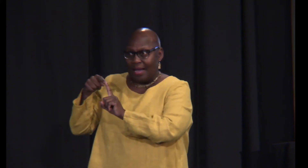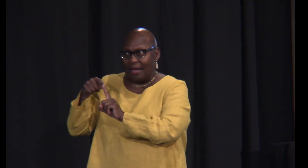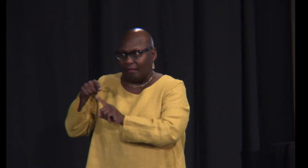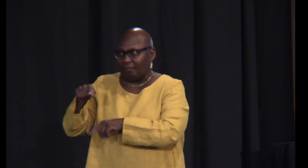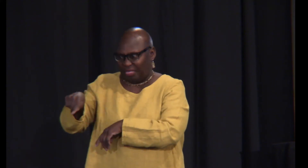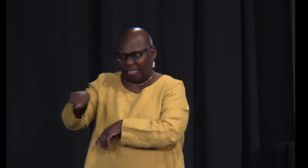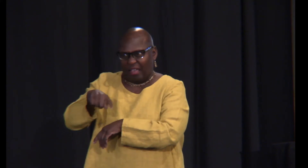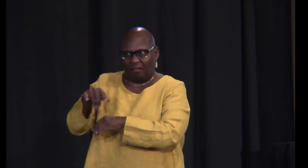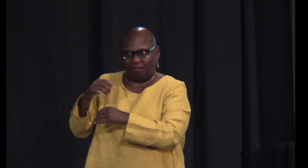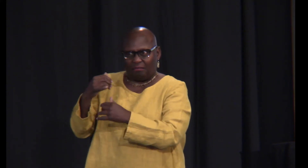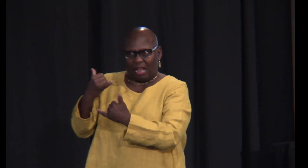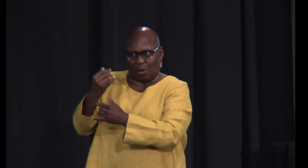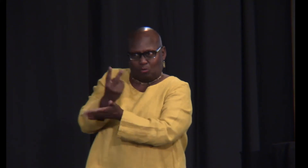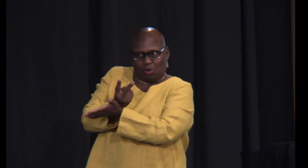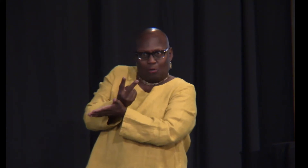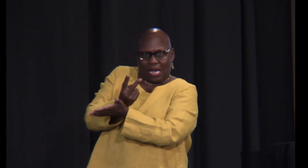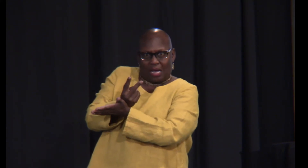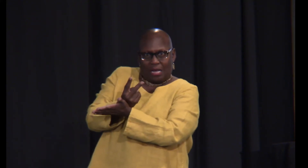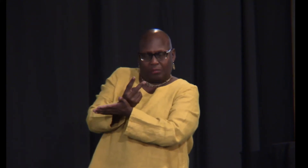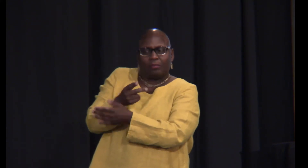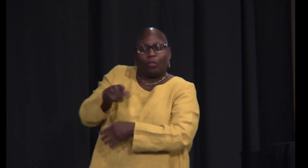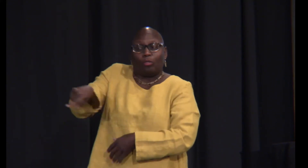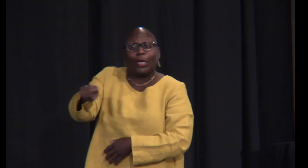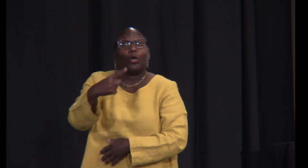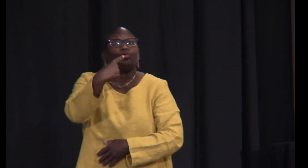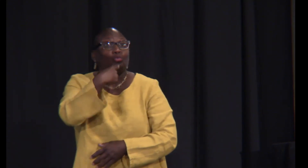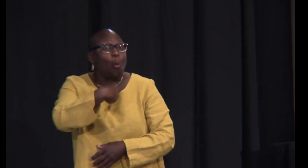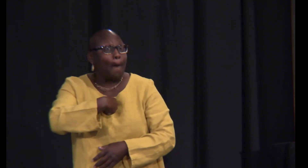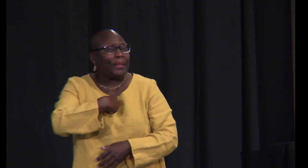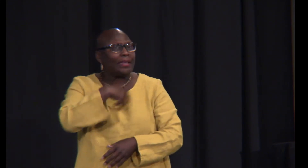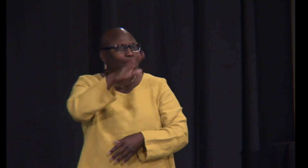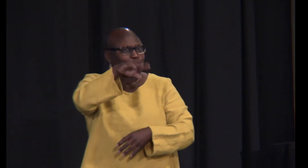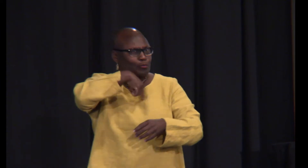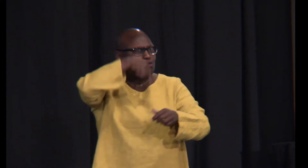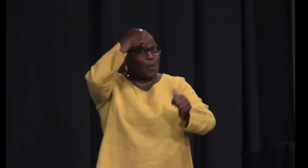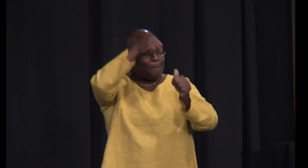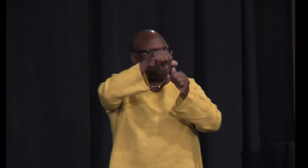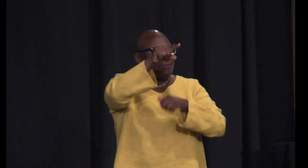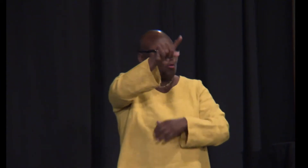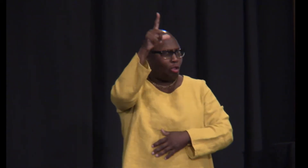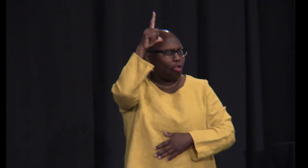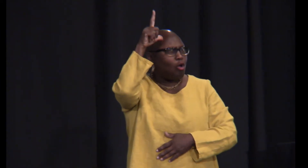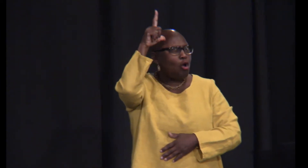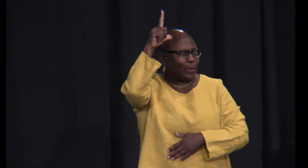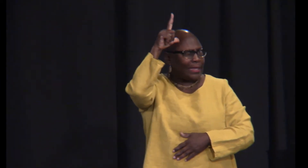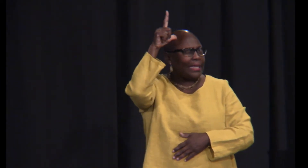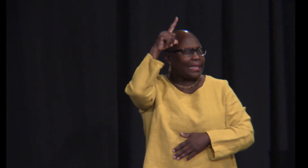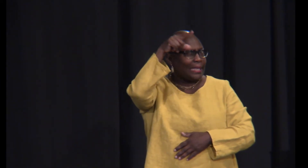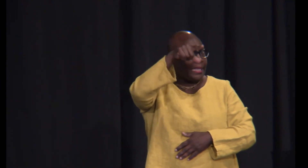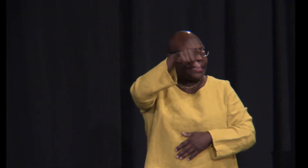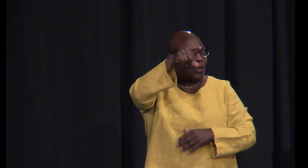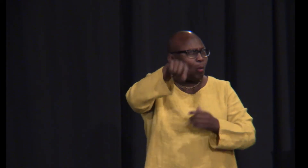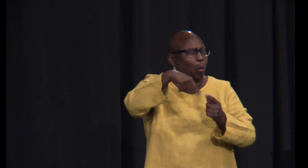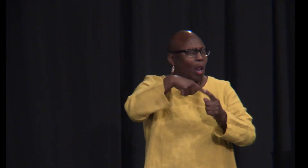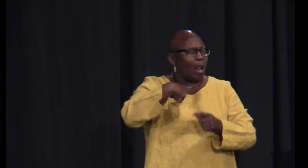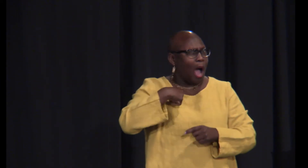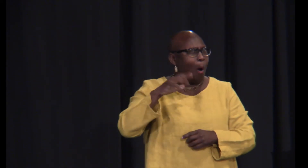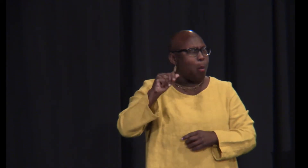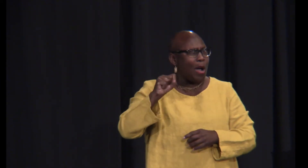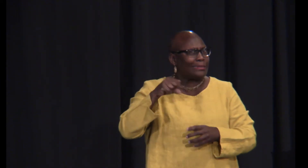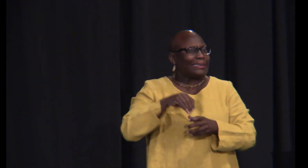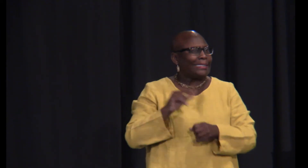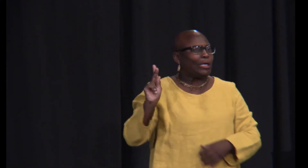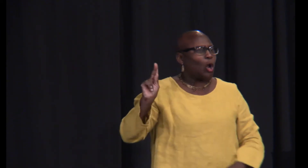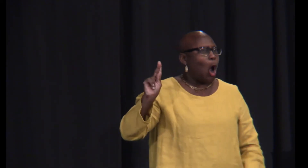graduate students - say that they remember seeing me when they were in kindergarten.